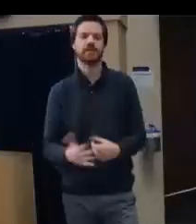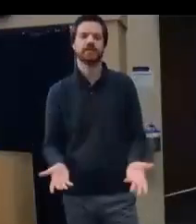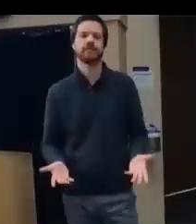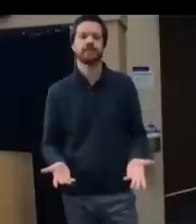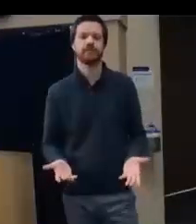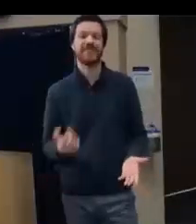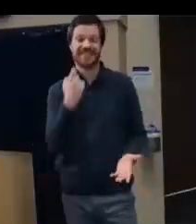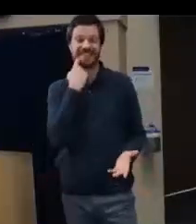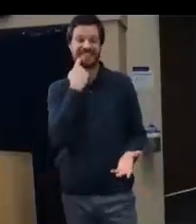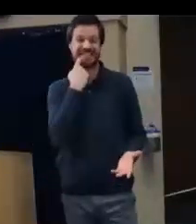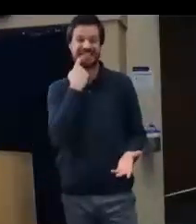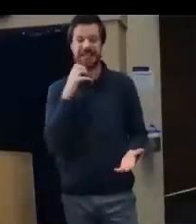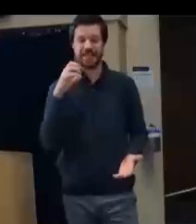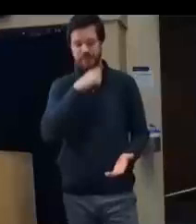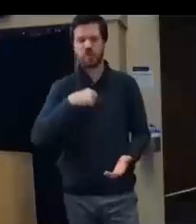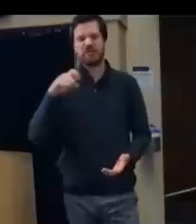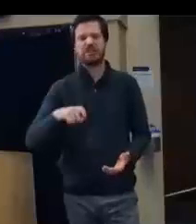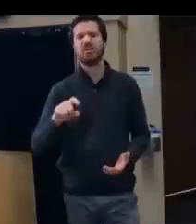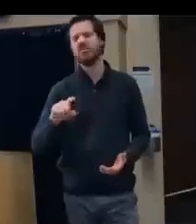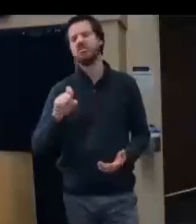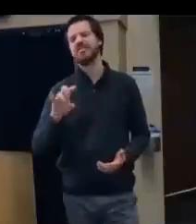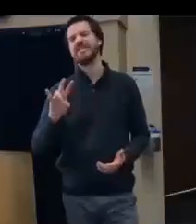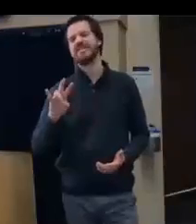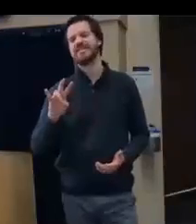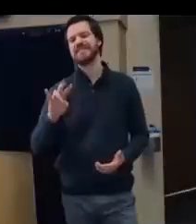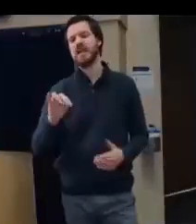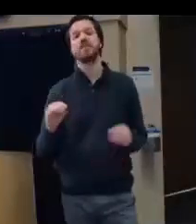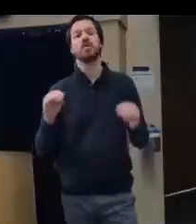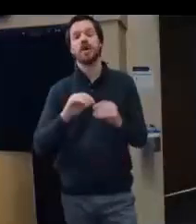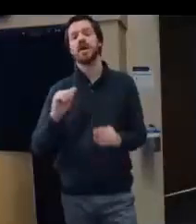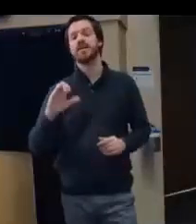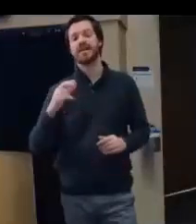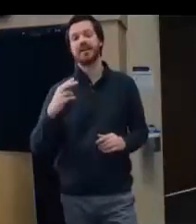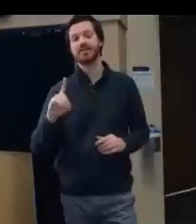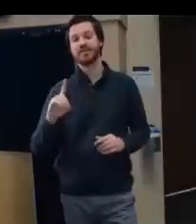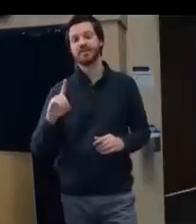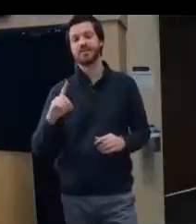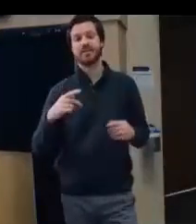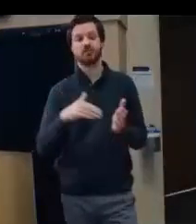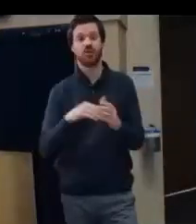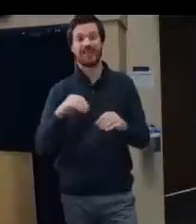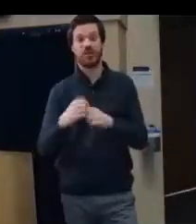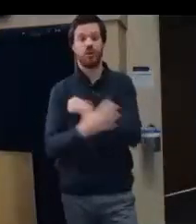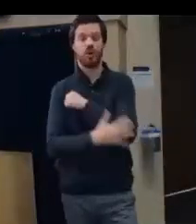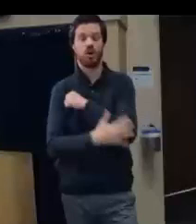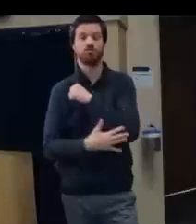recently it was estimated that we need about 170 more ACD physicians in the country to meet a ratio